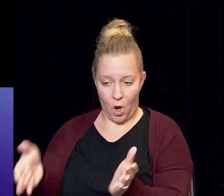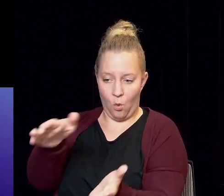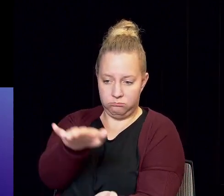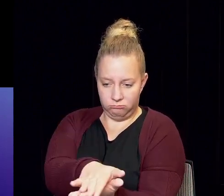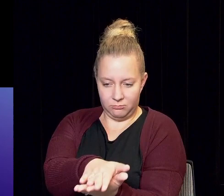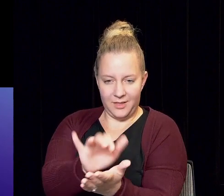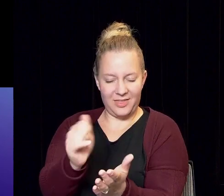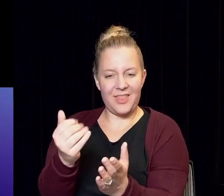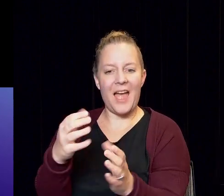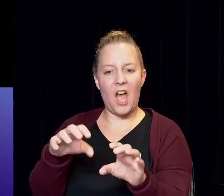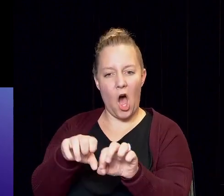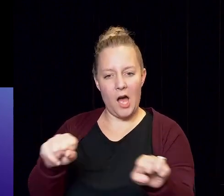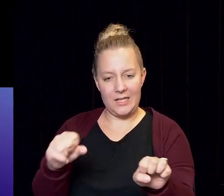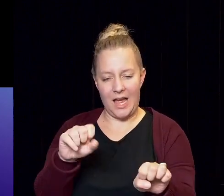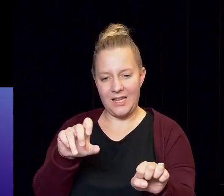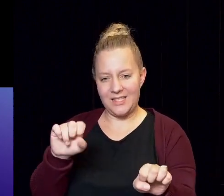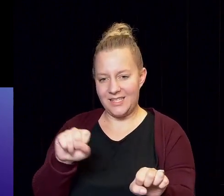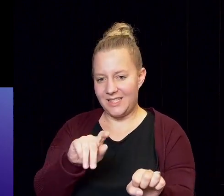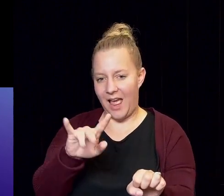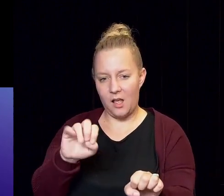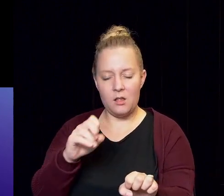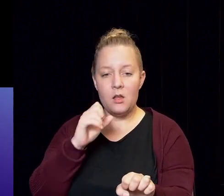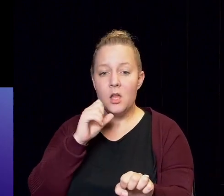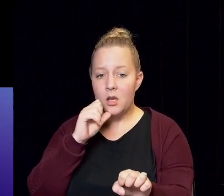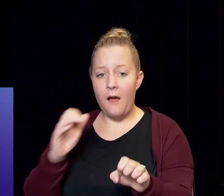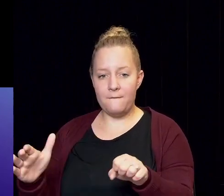But when you fold, we're actually not going to fold all the way to the edge of the paper. You're